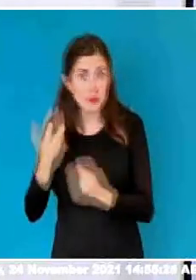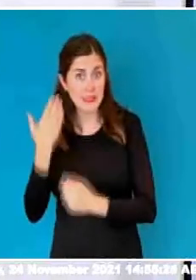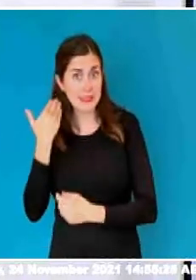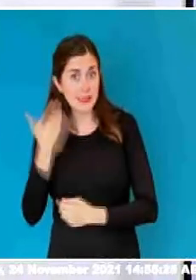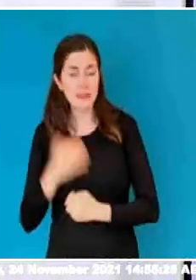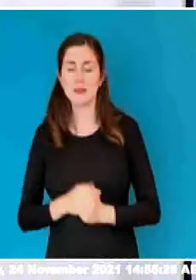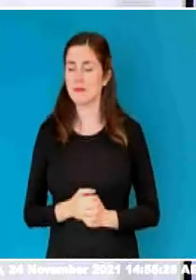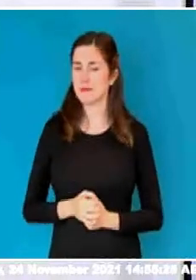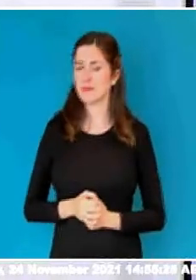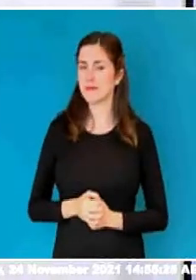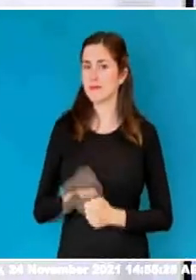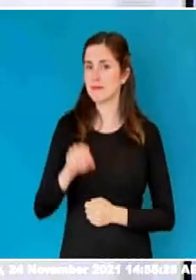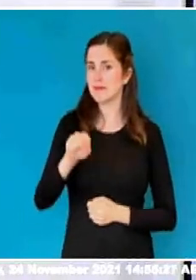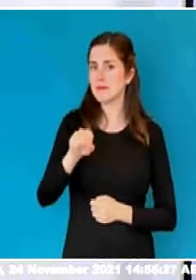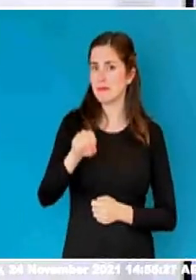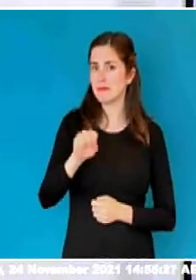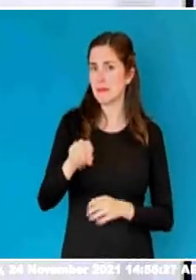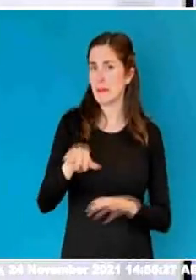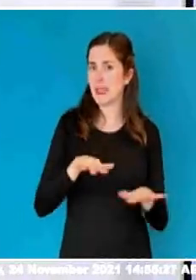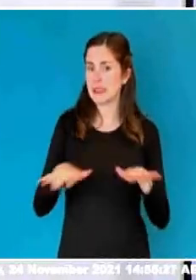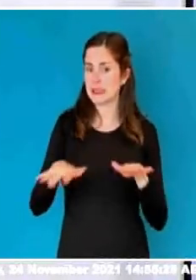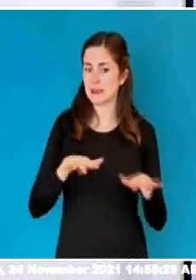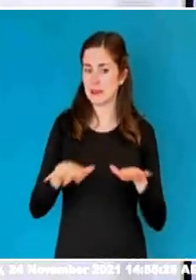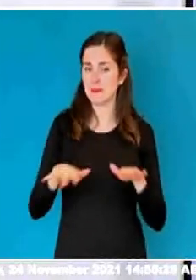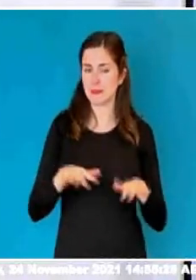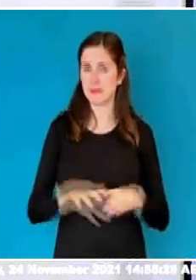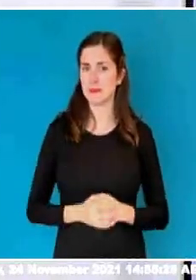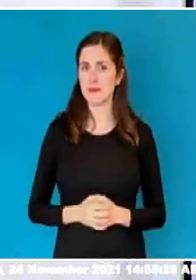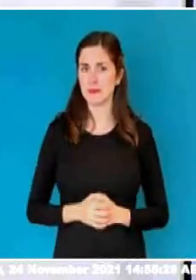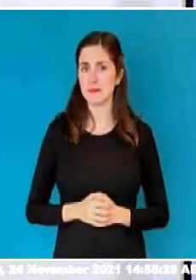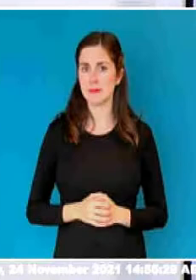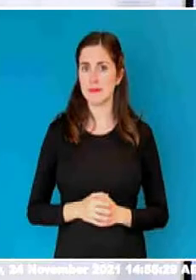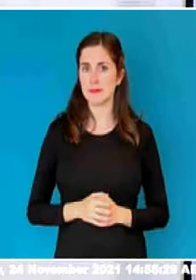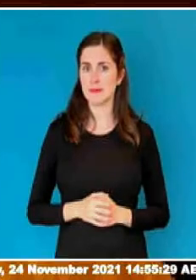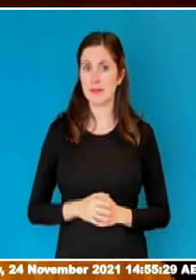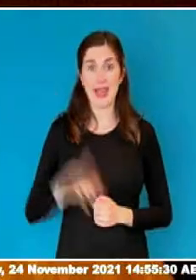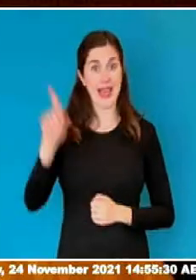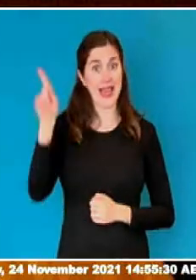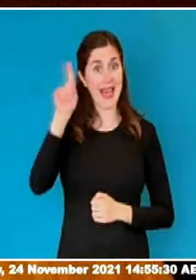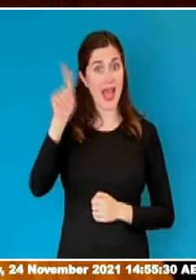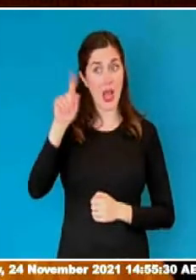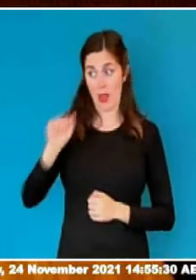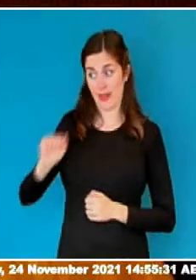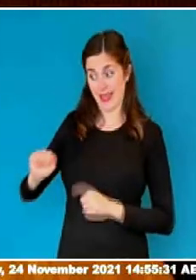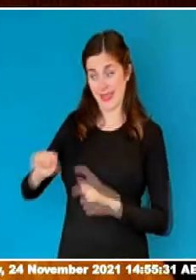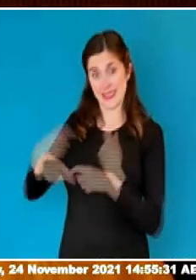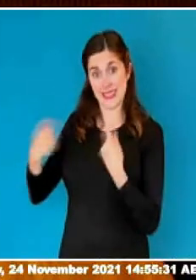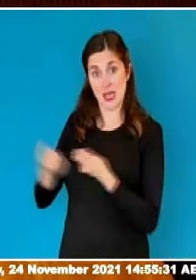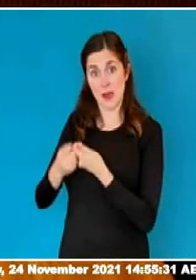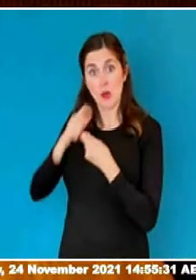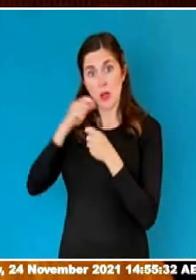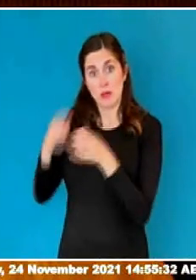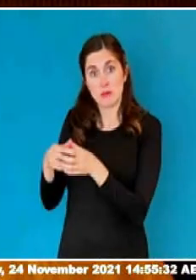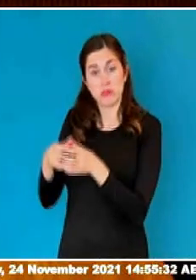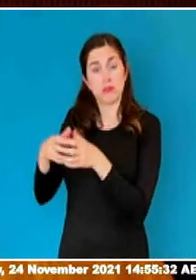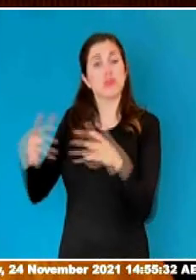And to the extent that we are increasing the size of thatÂ in two elements, the